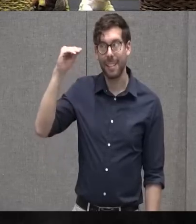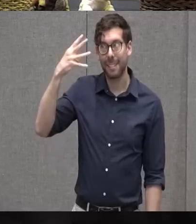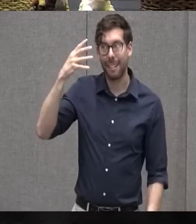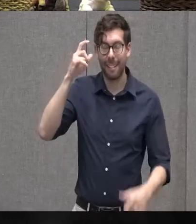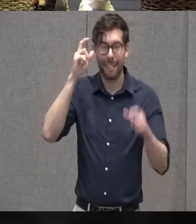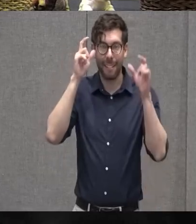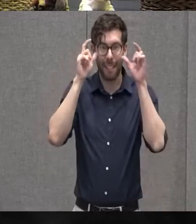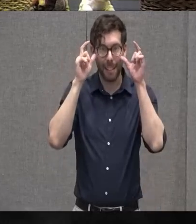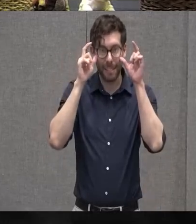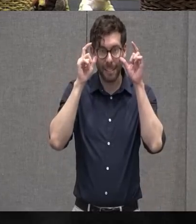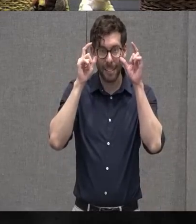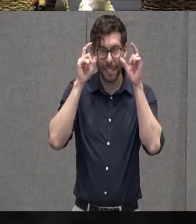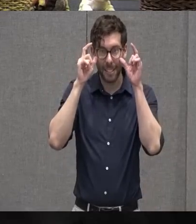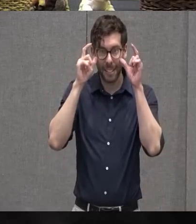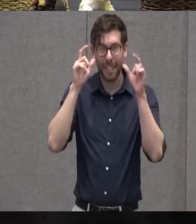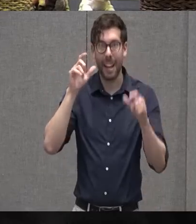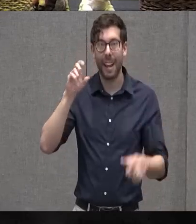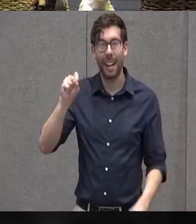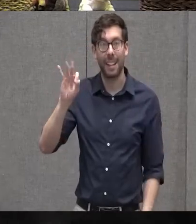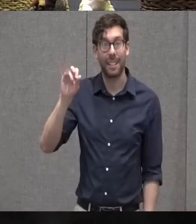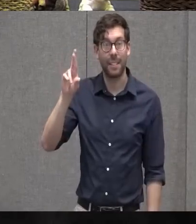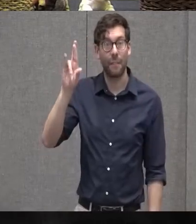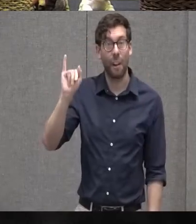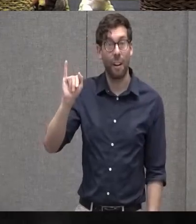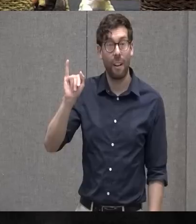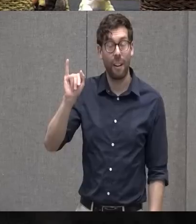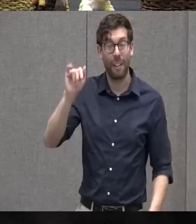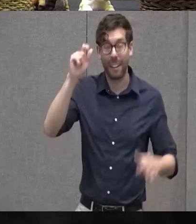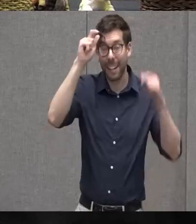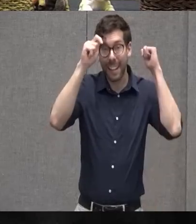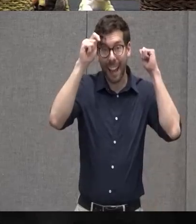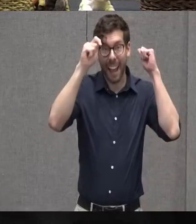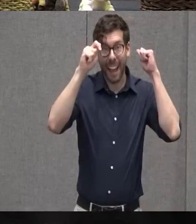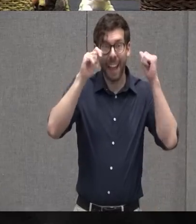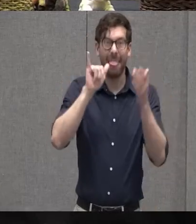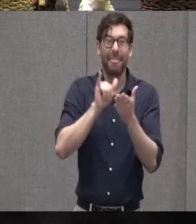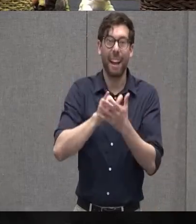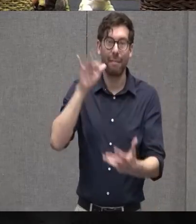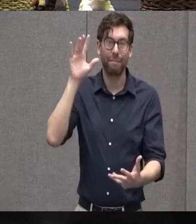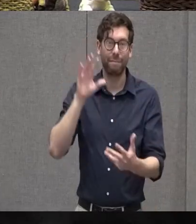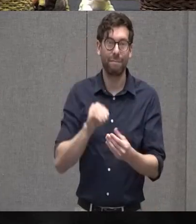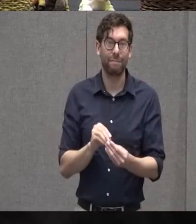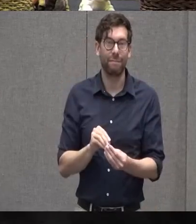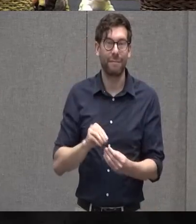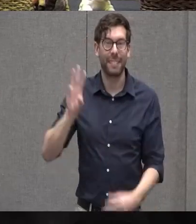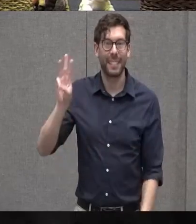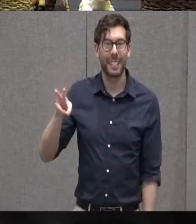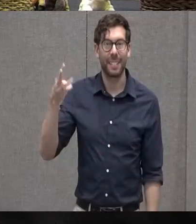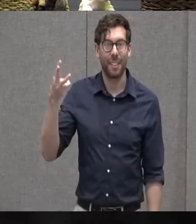and the safari hat, that adds up to $6. That would be good, I love those glasses.